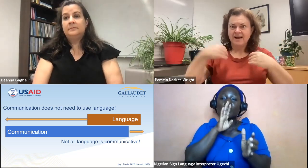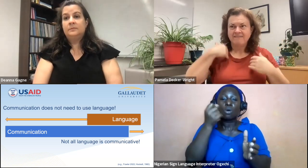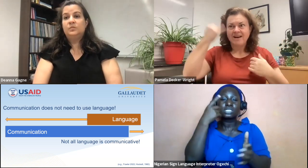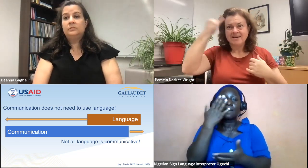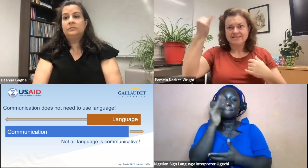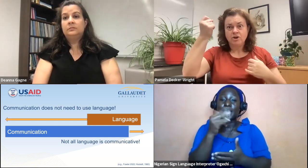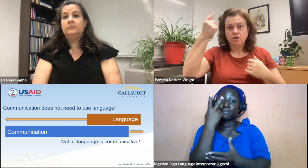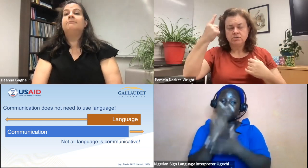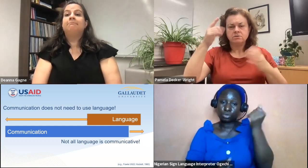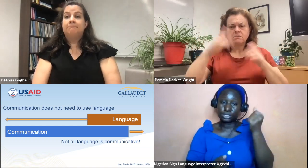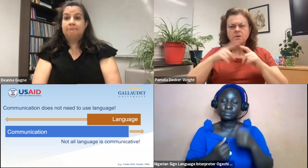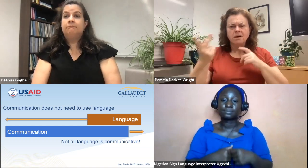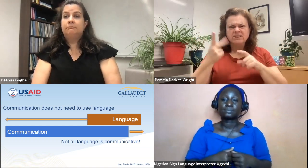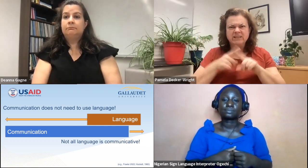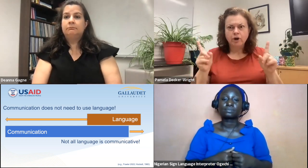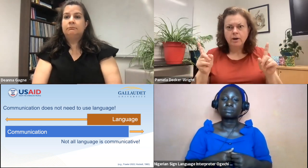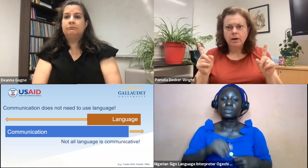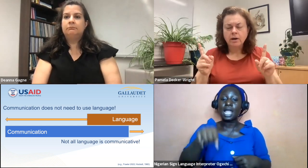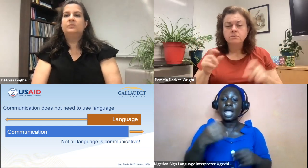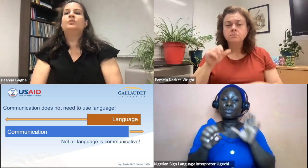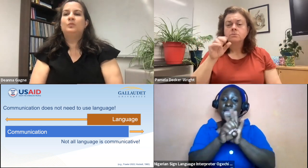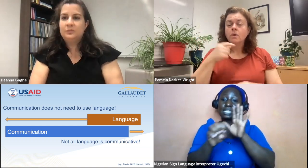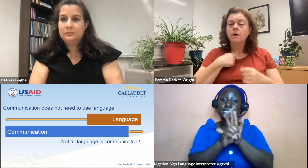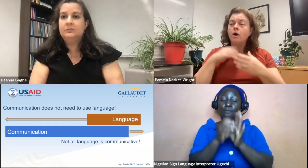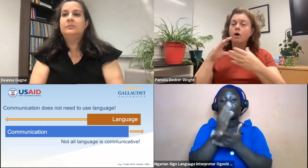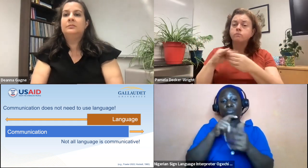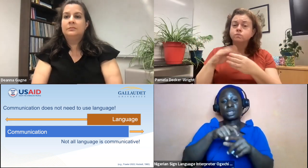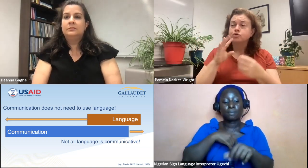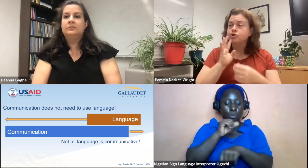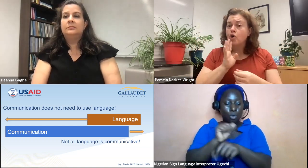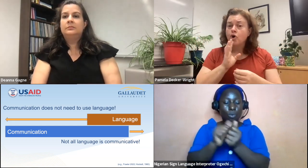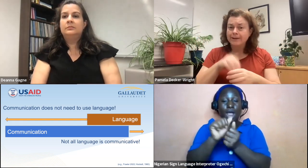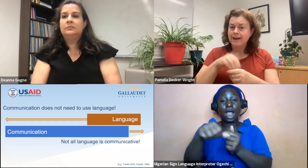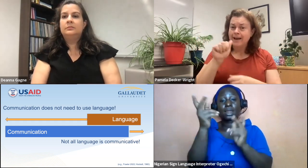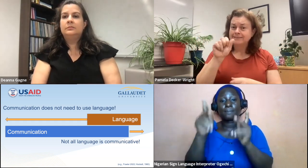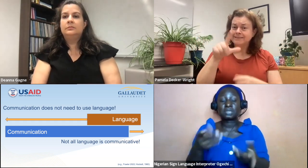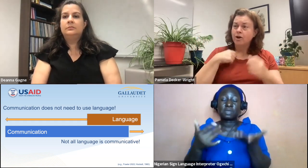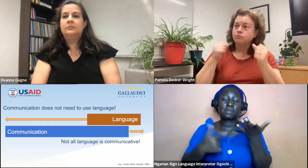and I have an understanding of what that is, now that the person next to me might have another thought of idea. But this could be something different.